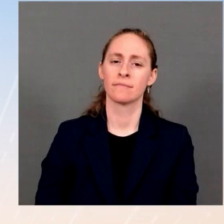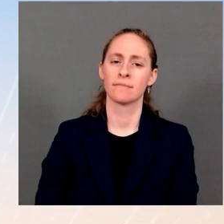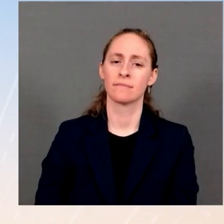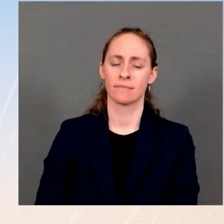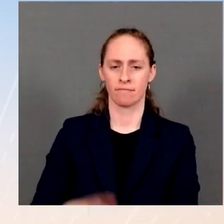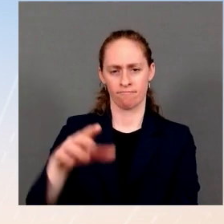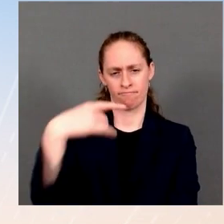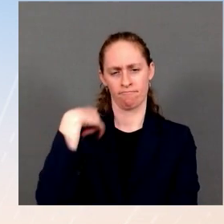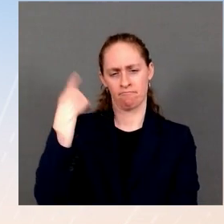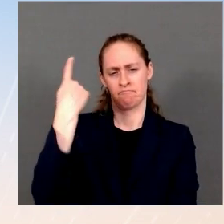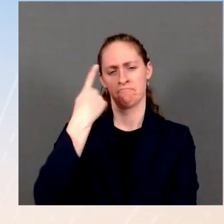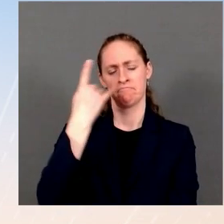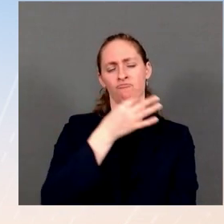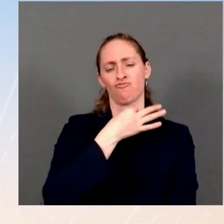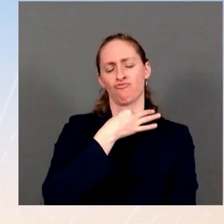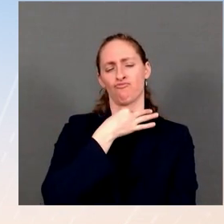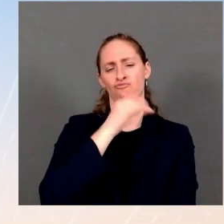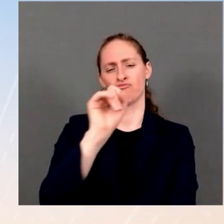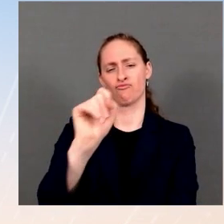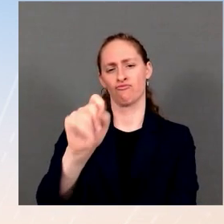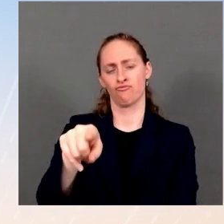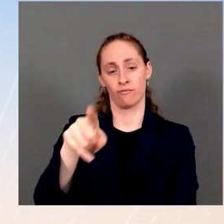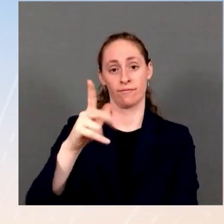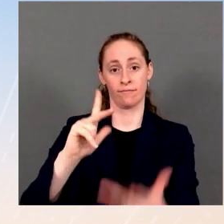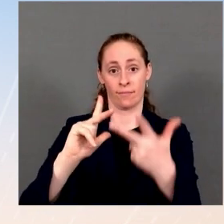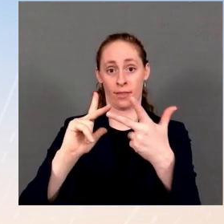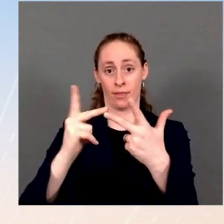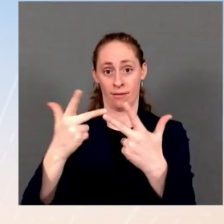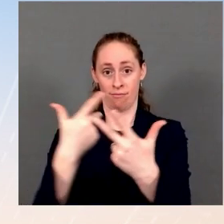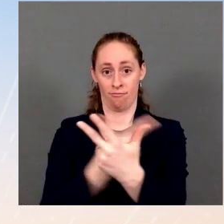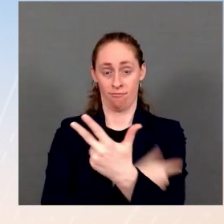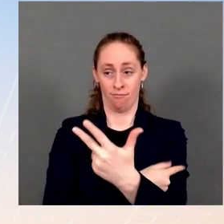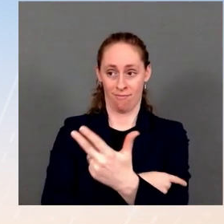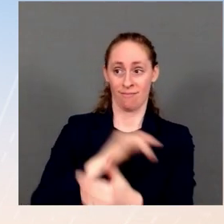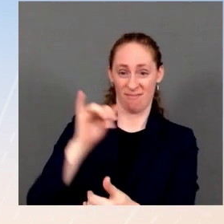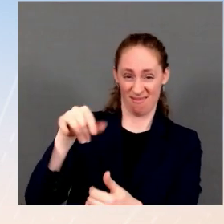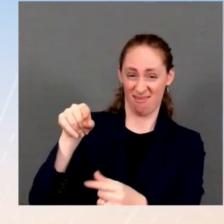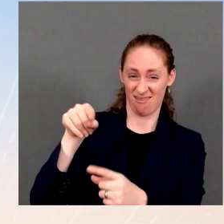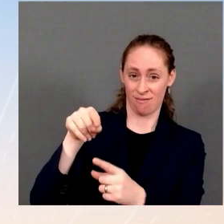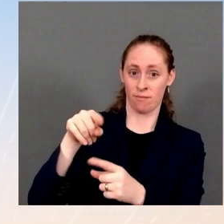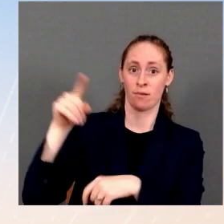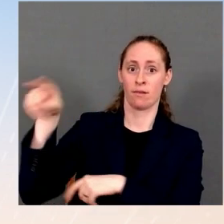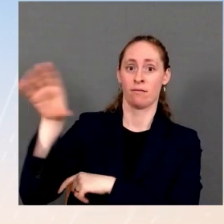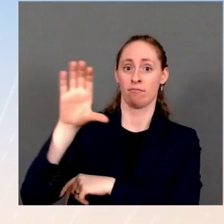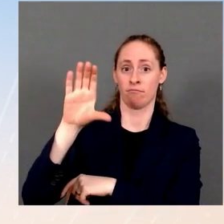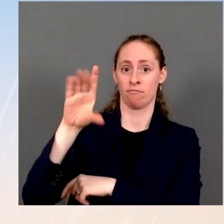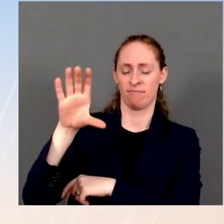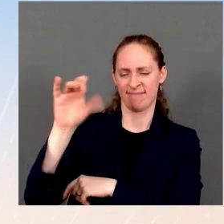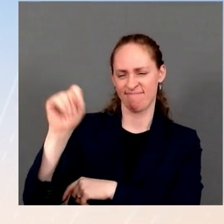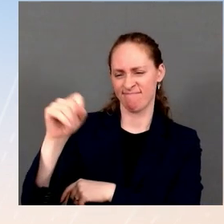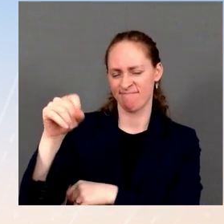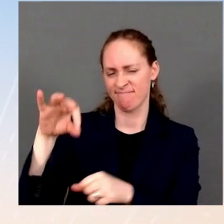apparently, voted unanimously to recommend people seeking vaccines or boosters go with Pfizer or Moderna instead of Johnson & Johnson.